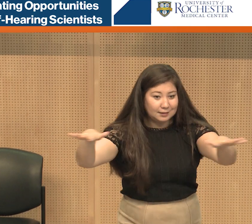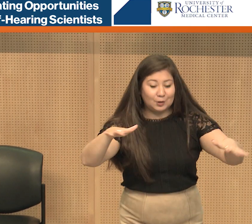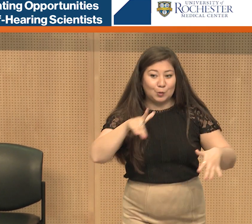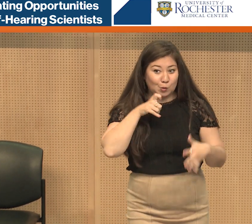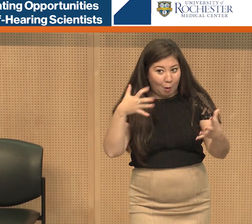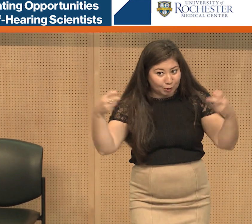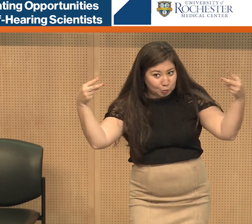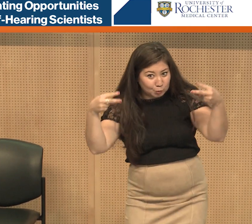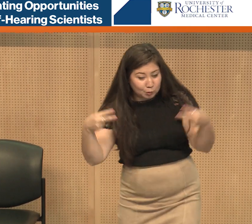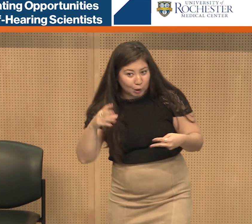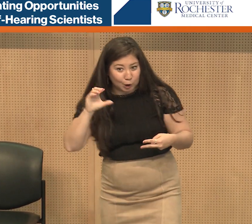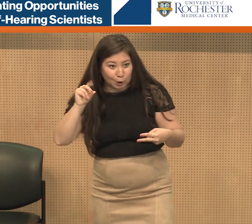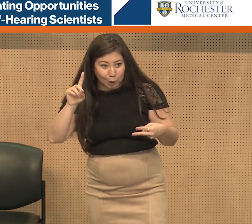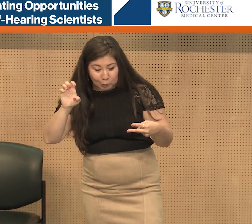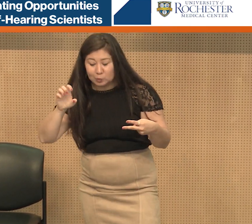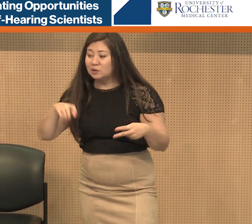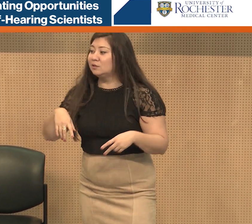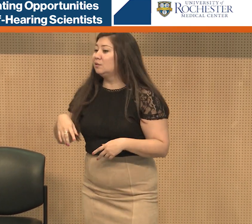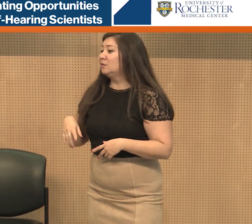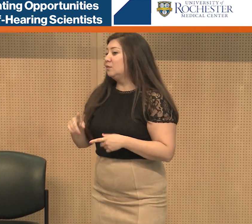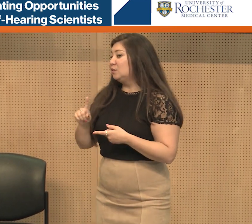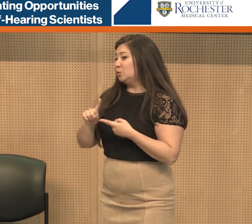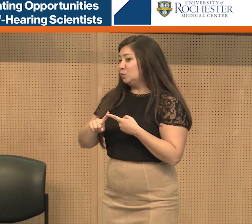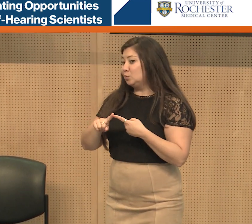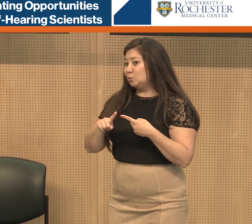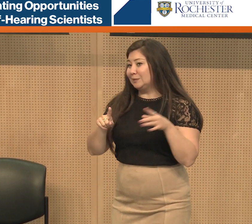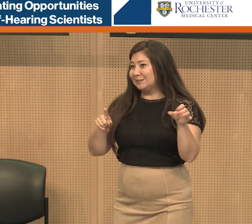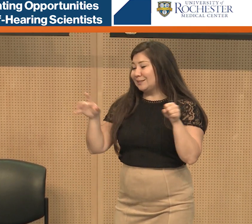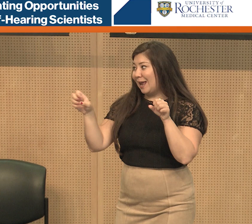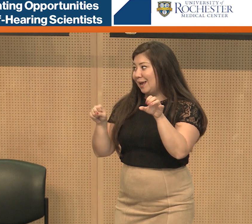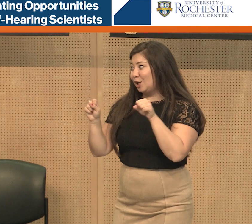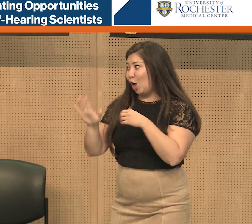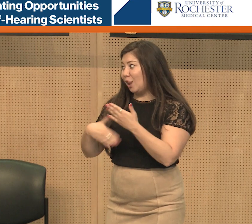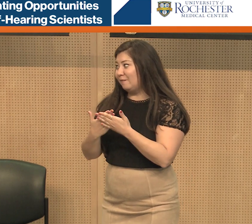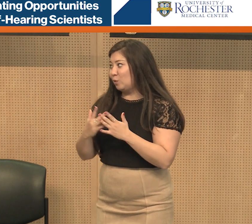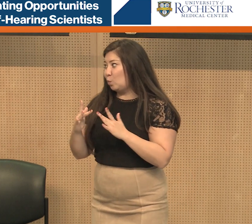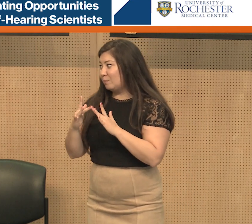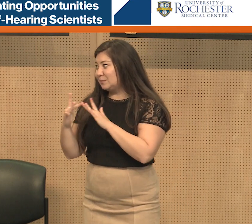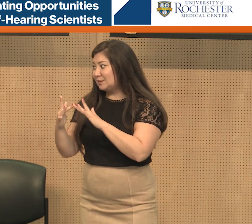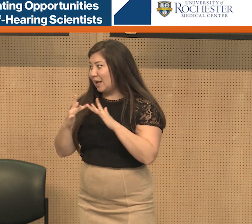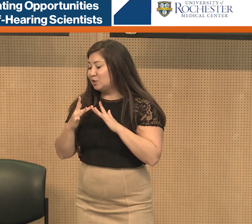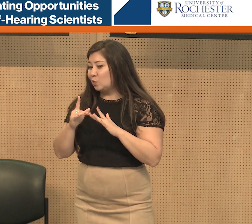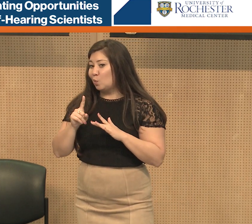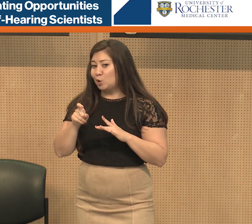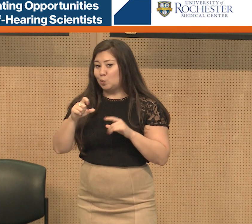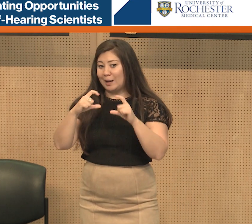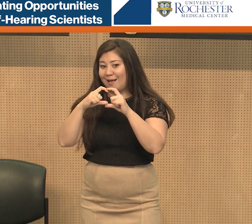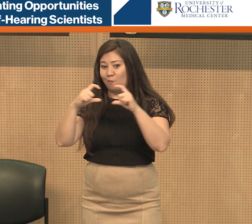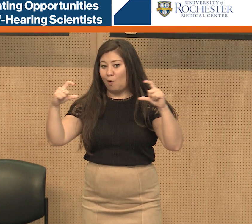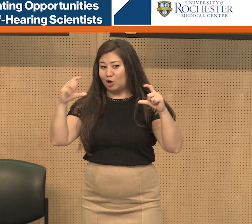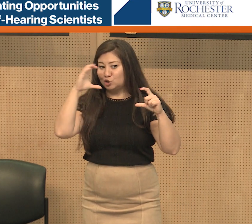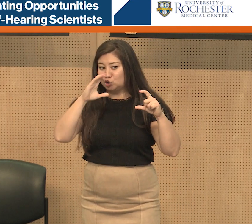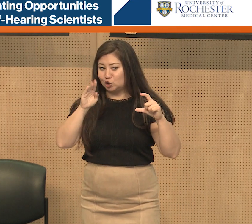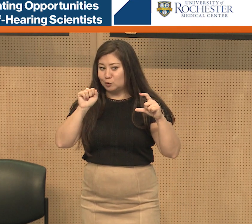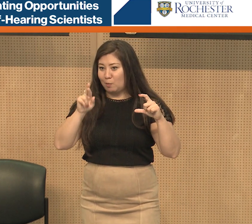who could help me out, some people who know coding or, you know, somebody who could